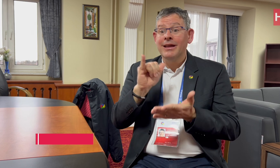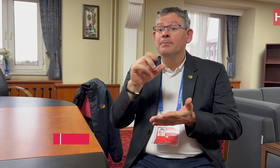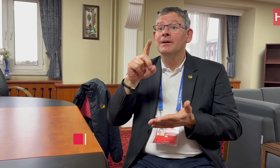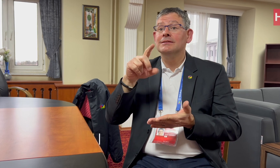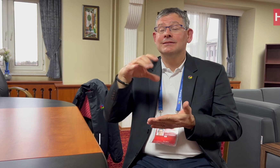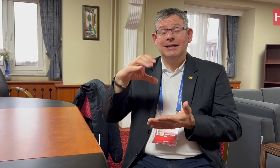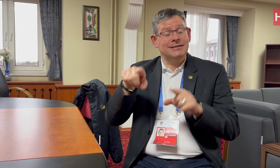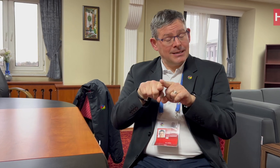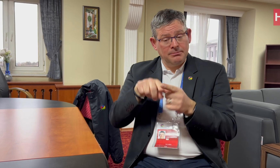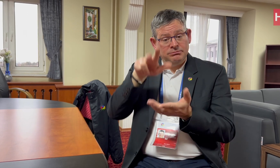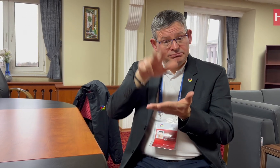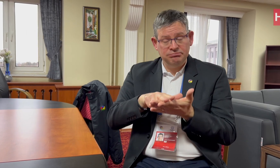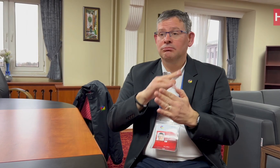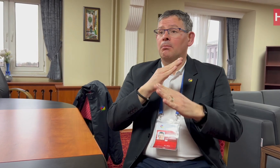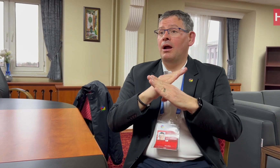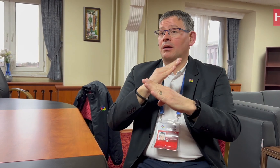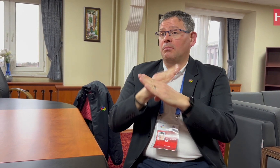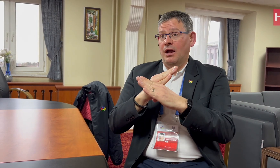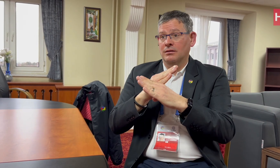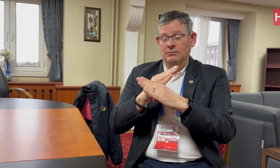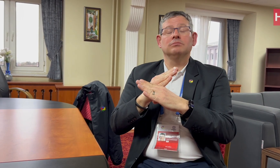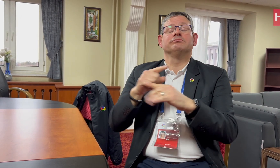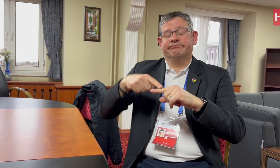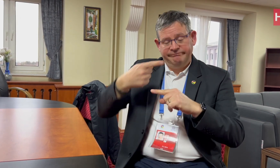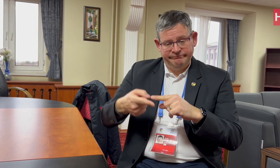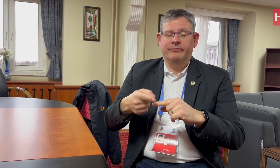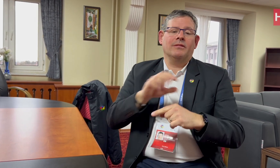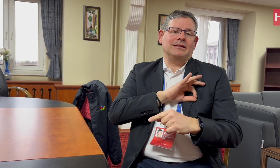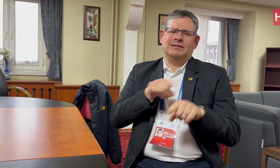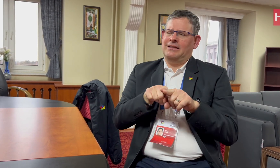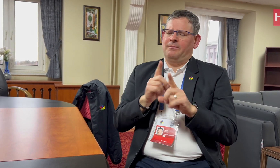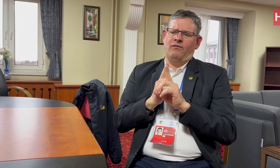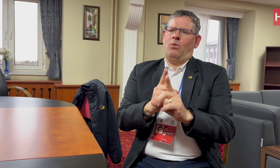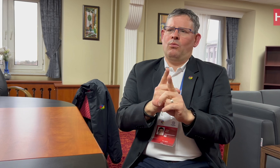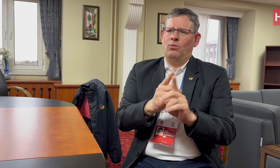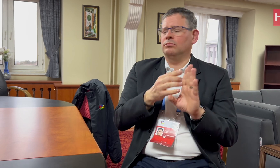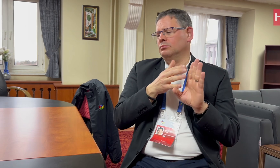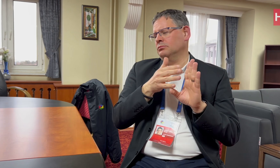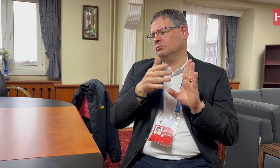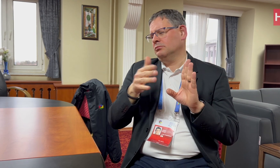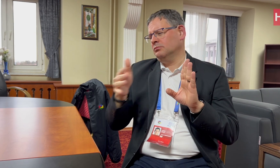the International Paralympic Committee (IPC) banned Russia and Belarus from participating. ICSD had eventually abided by IOC's and IPC's decision.